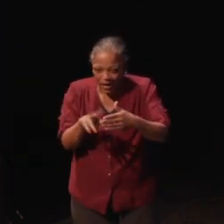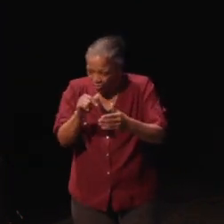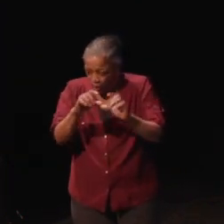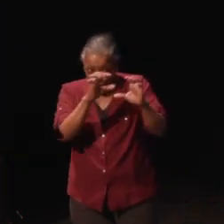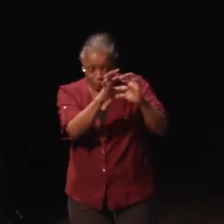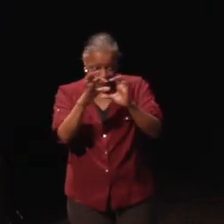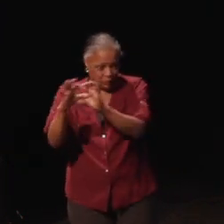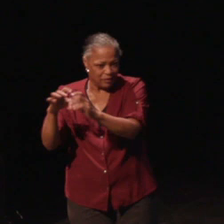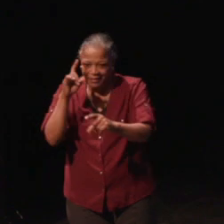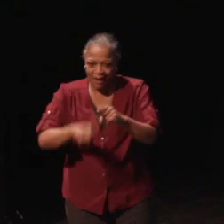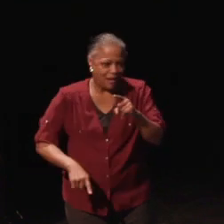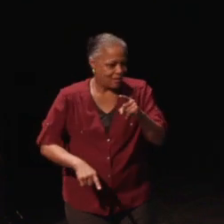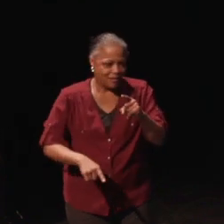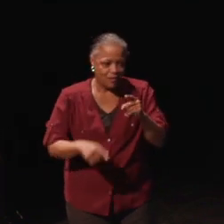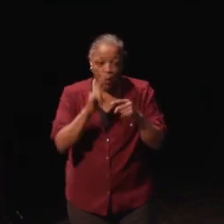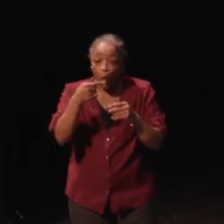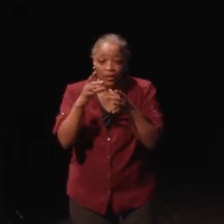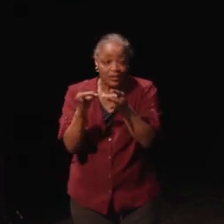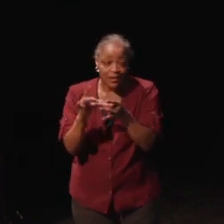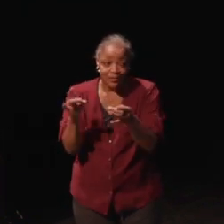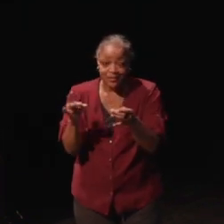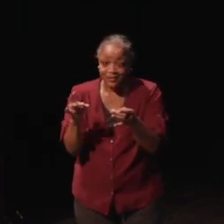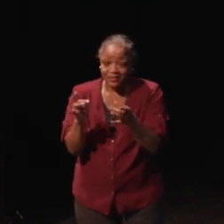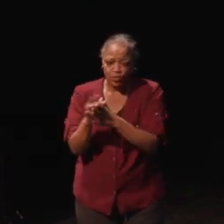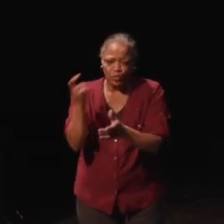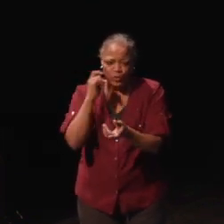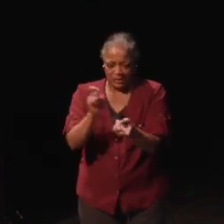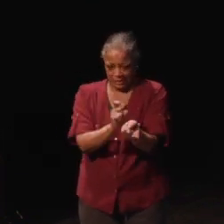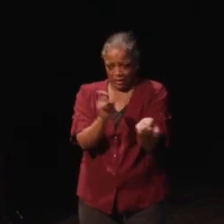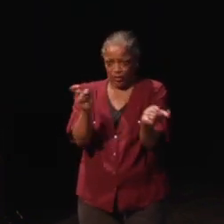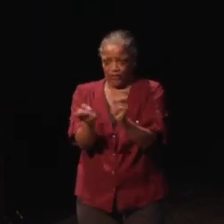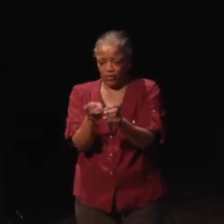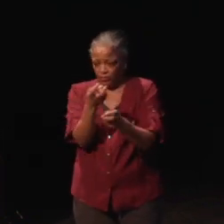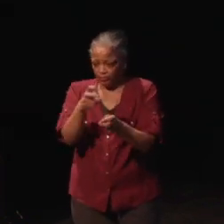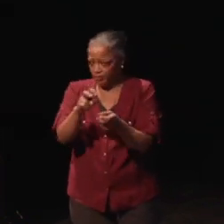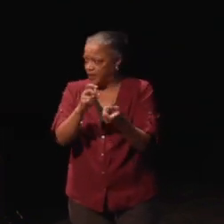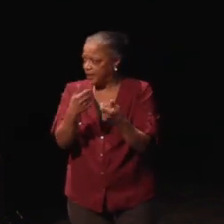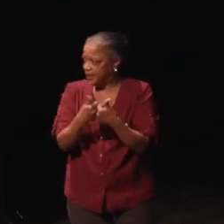So I recently converted a game to a, I think it was a trivia game,